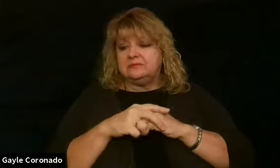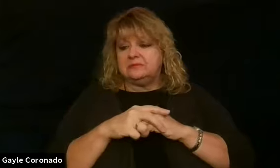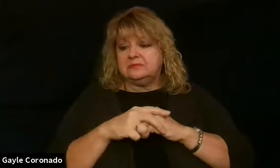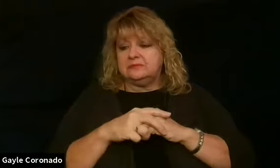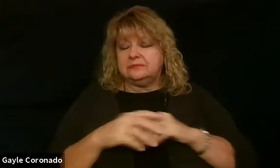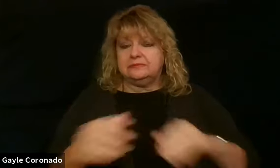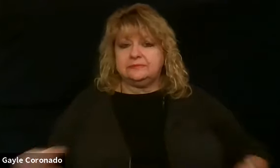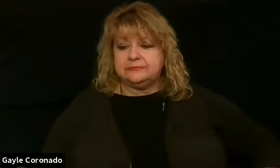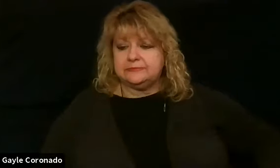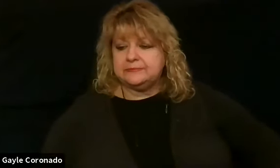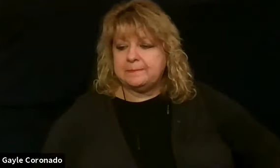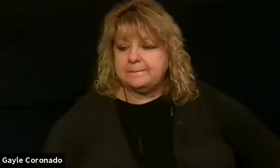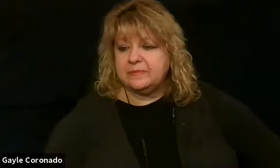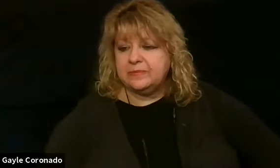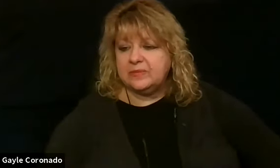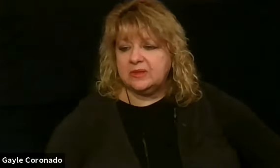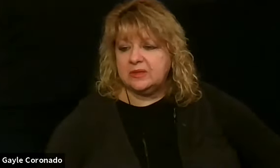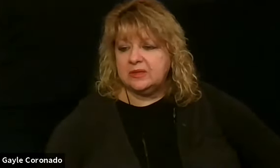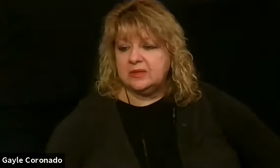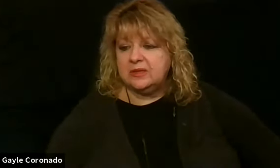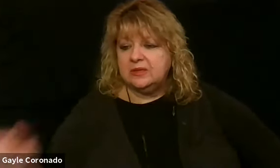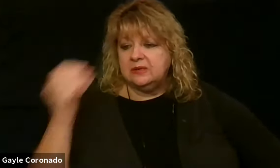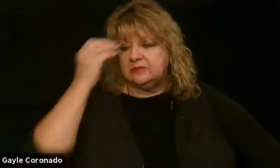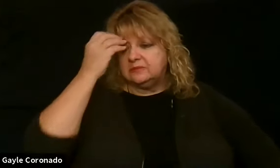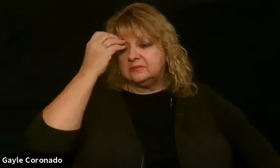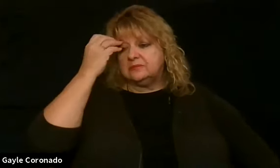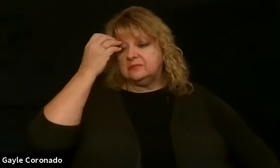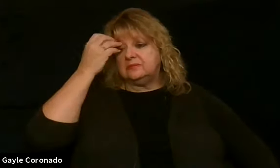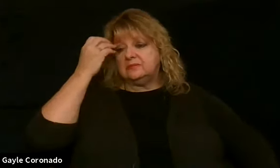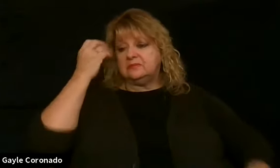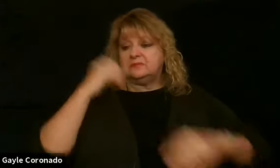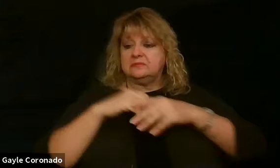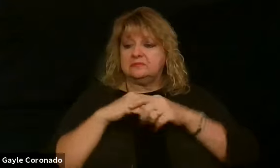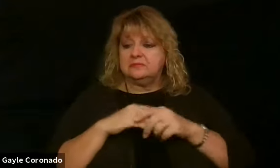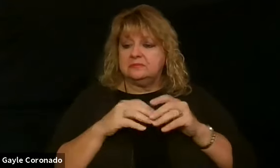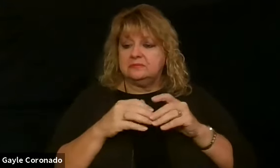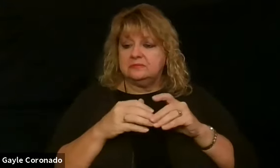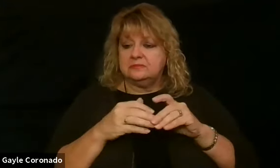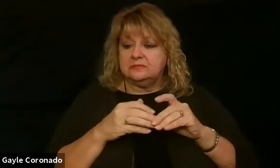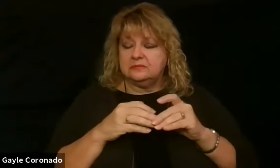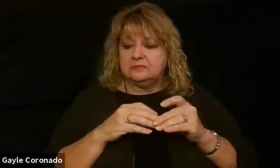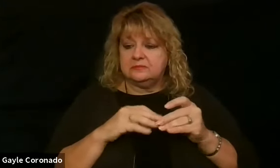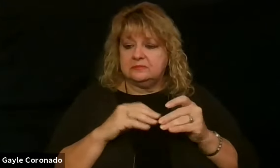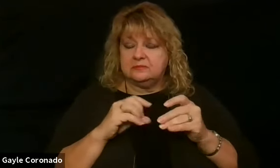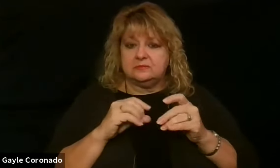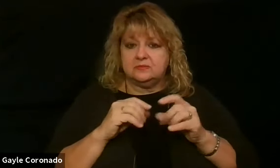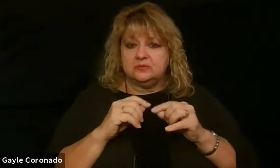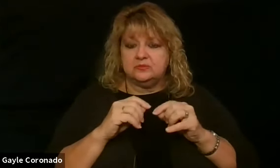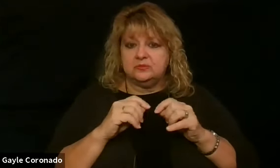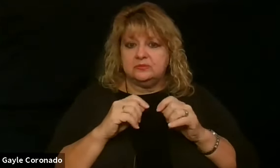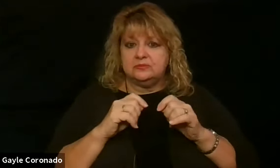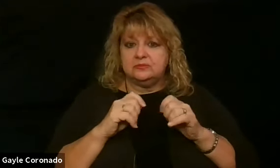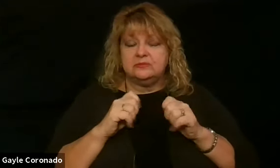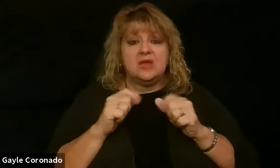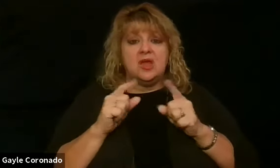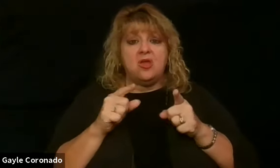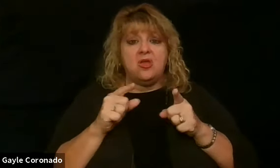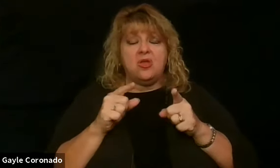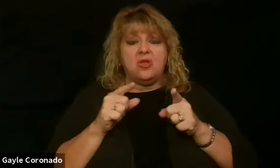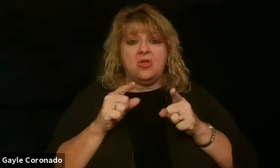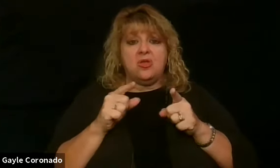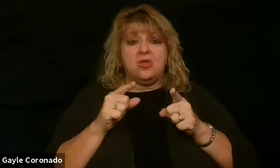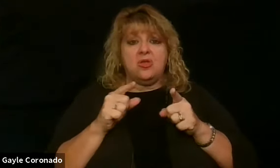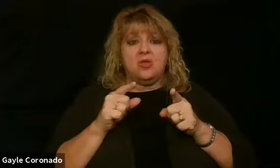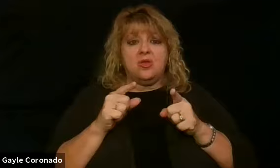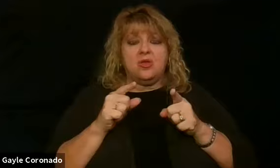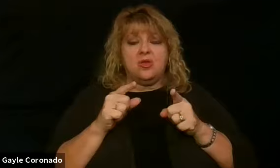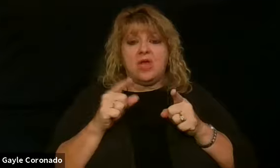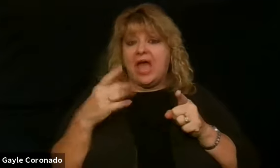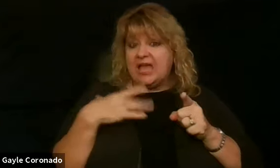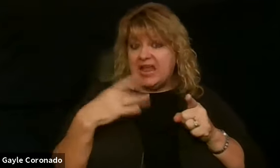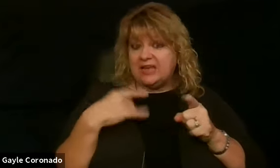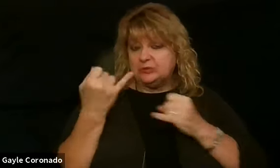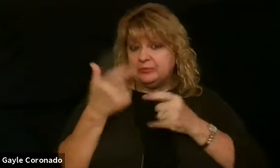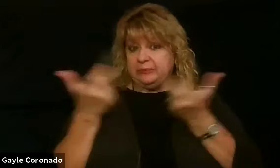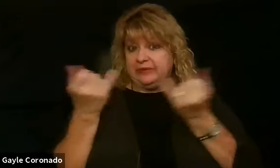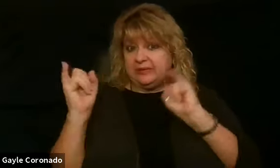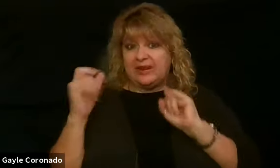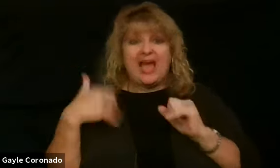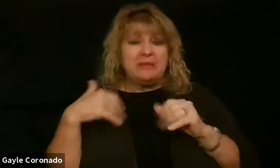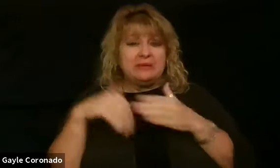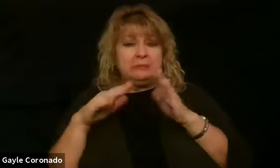just because I can't see you know that that's the reason we live in a big city you know because I like to be independent, I don't like.